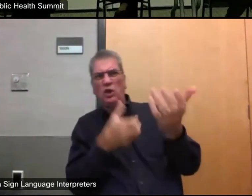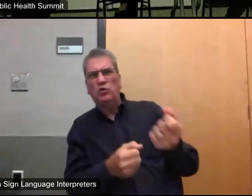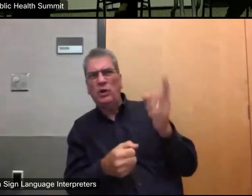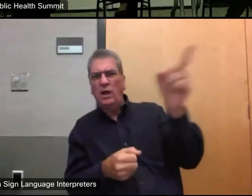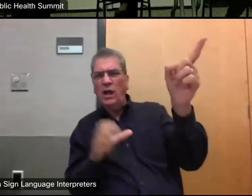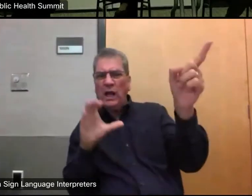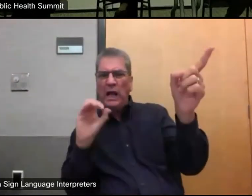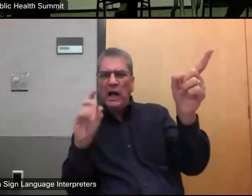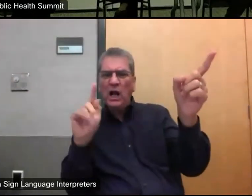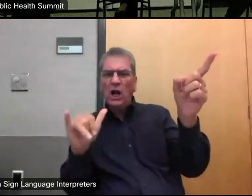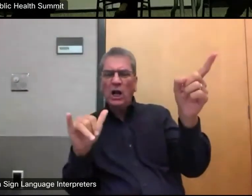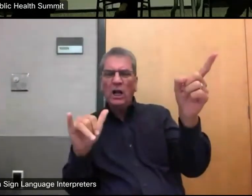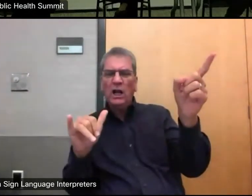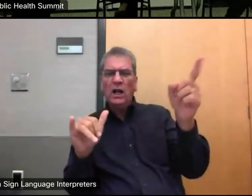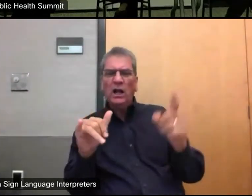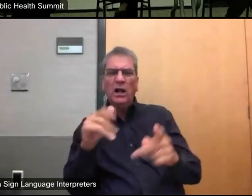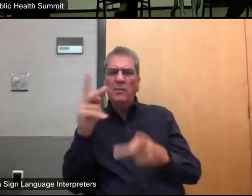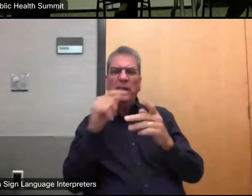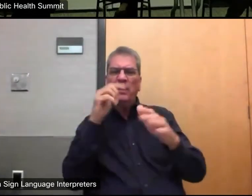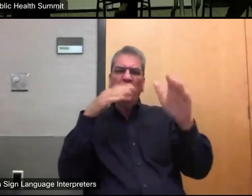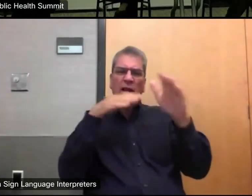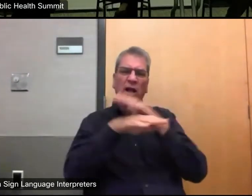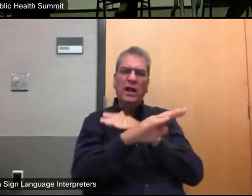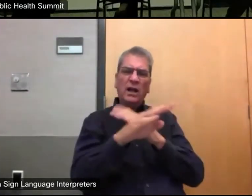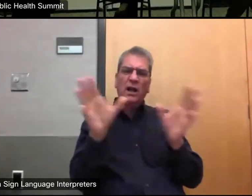like, they weren't walking in with their mask on, but they sure they sure put them on because